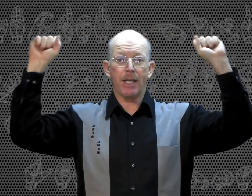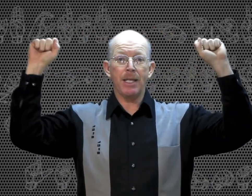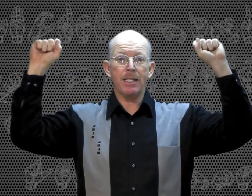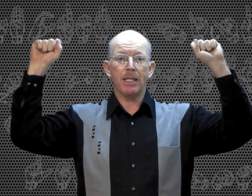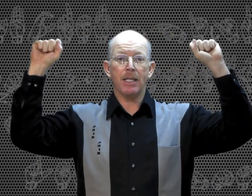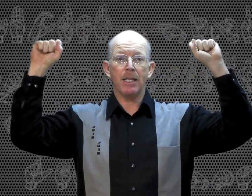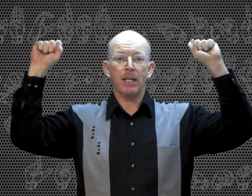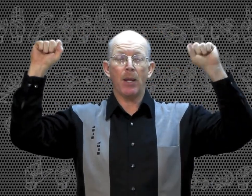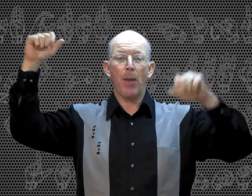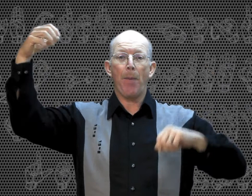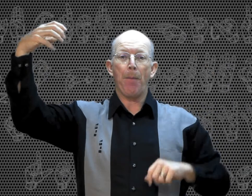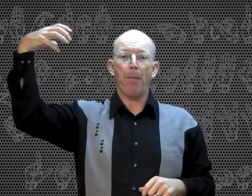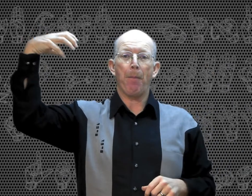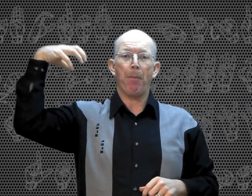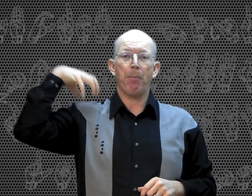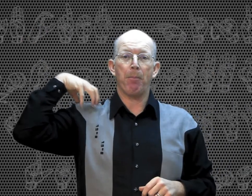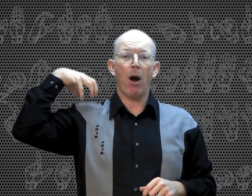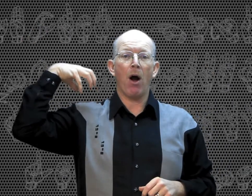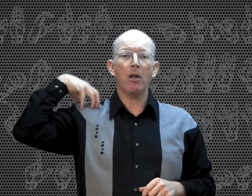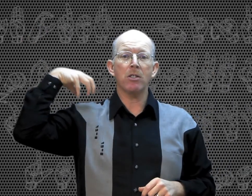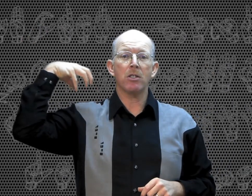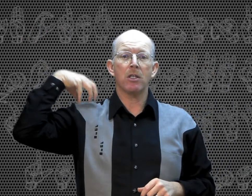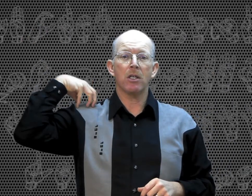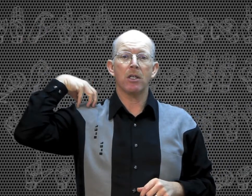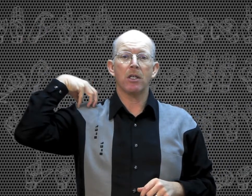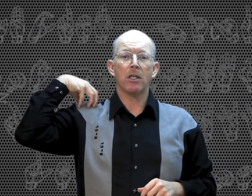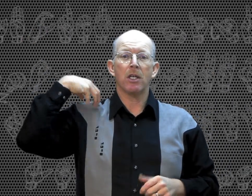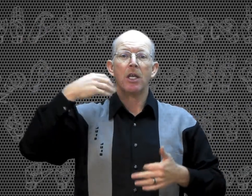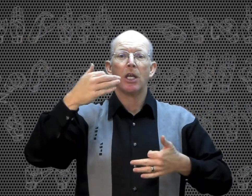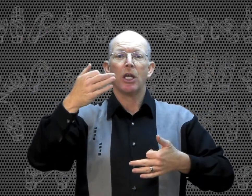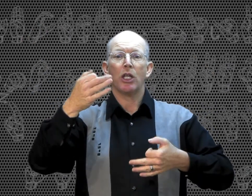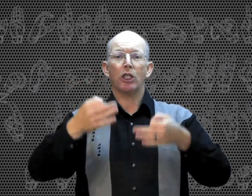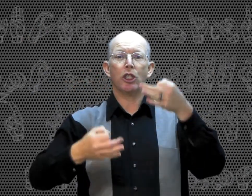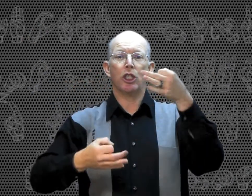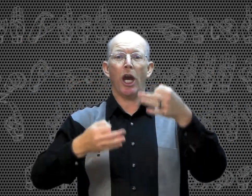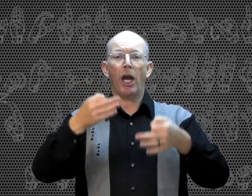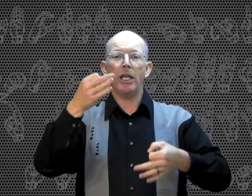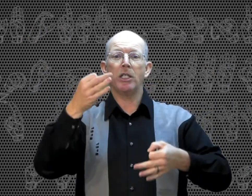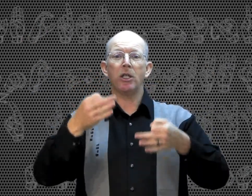PRESIDENT BOSS